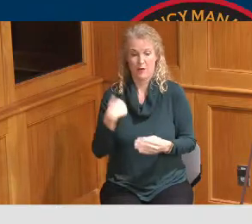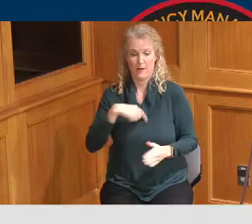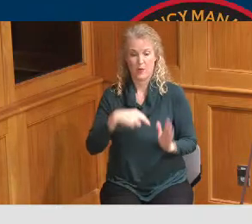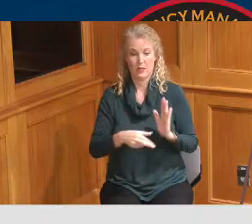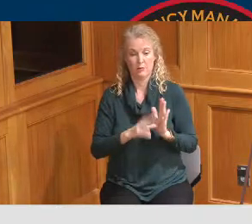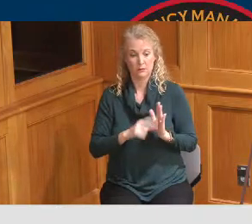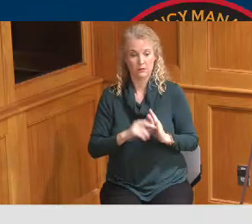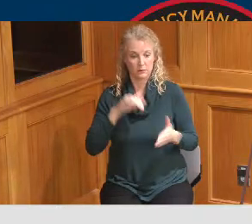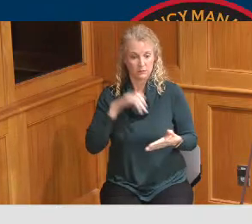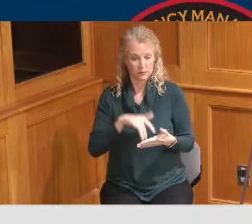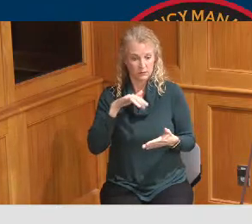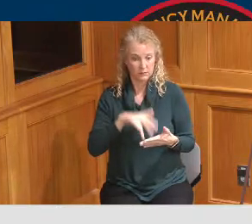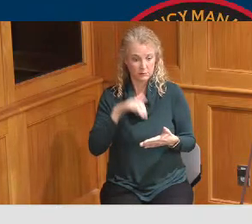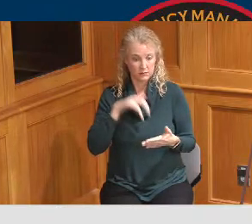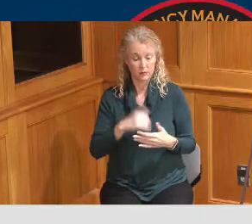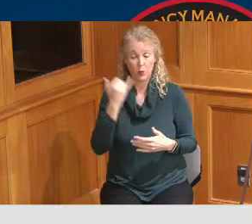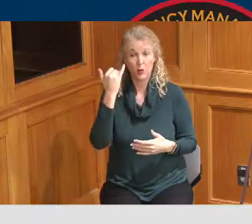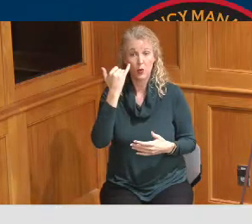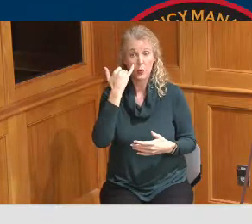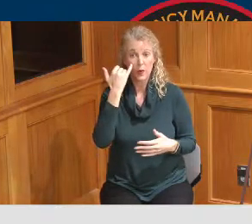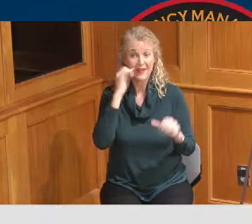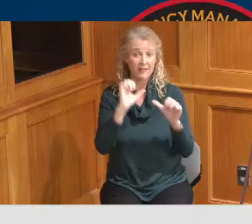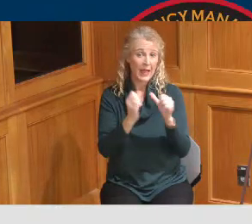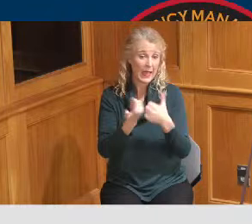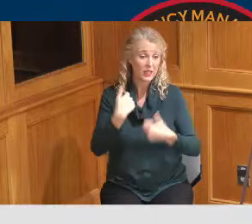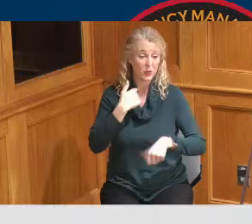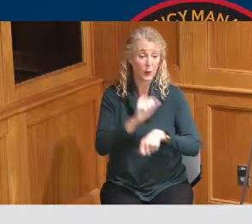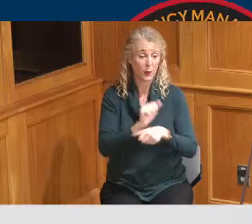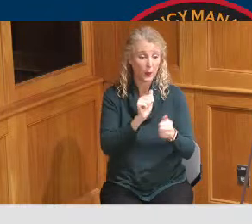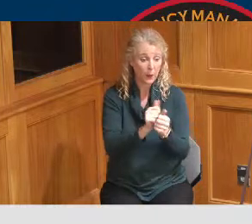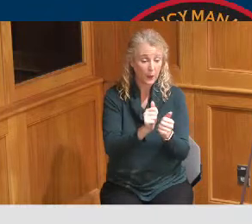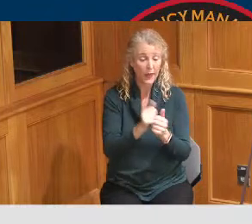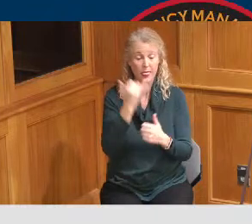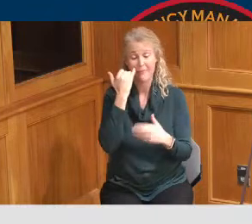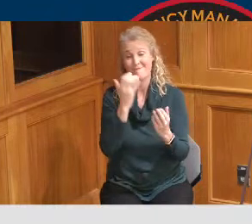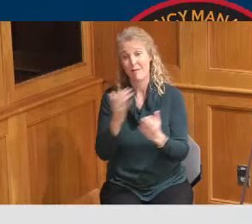we're recruiting Partners when we're developing our plans procedures that we're understanding the